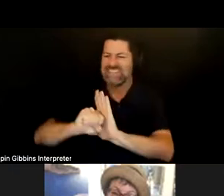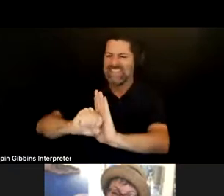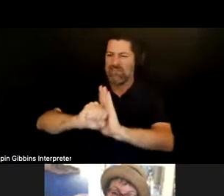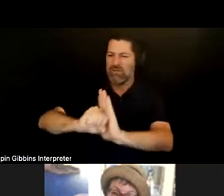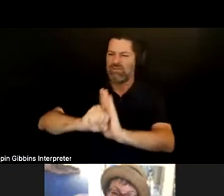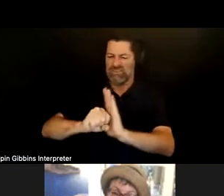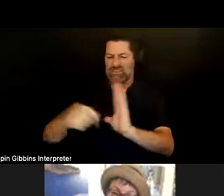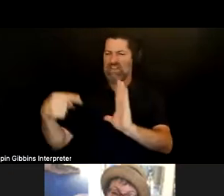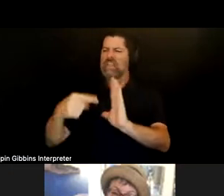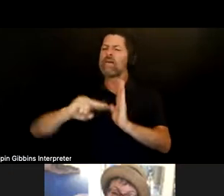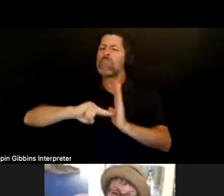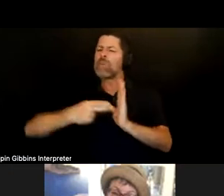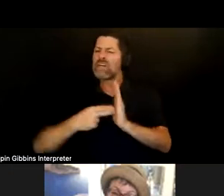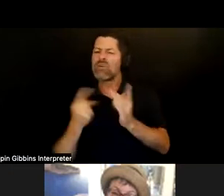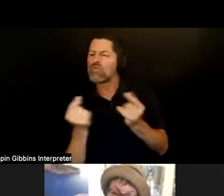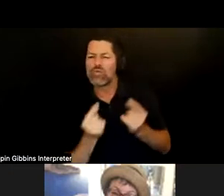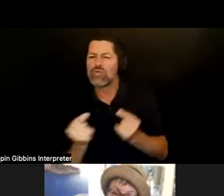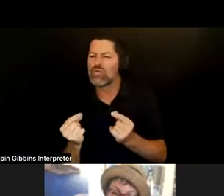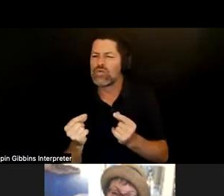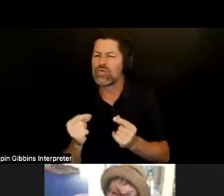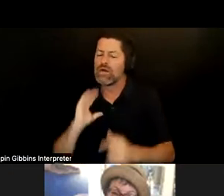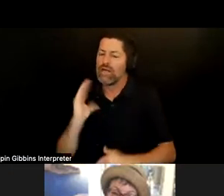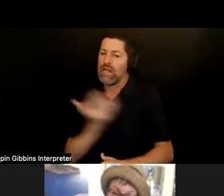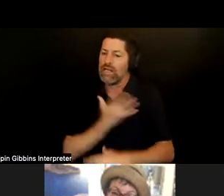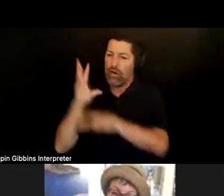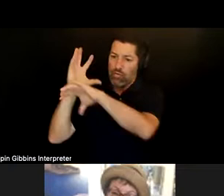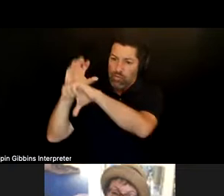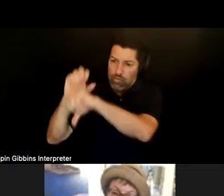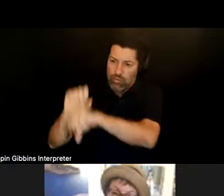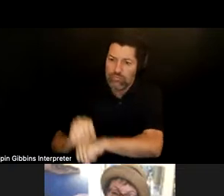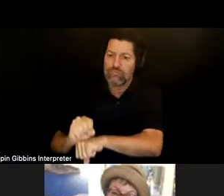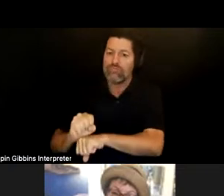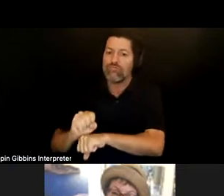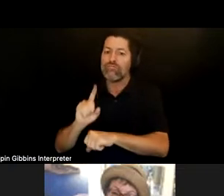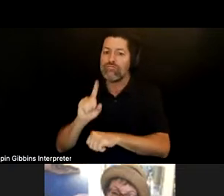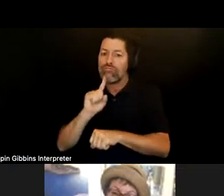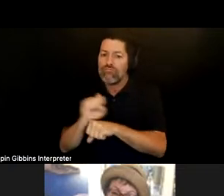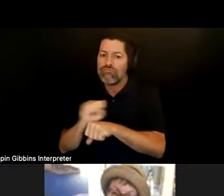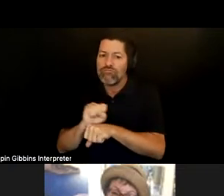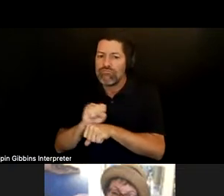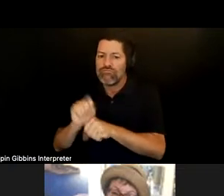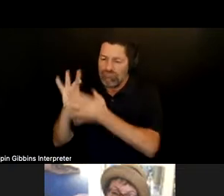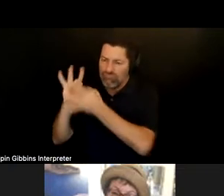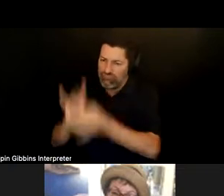19:28:36 And all of the pes off rituals the customer rituals are really all about symbolism,